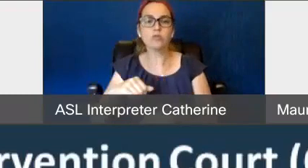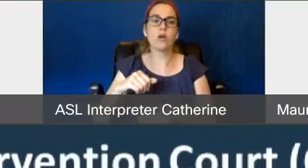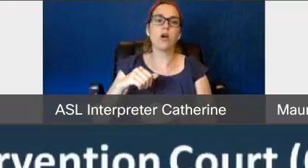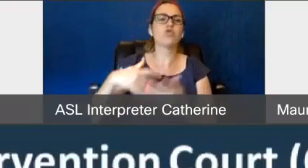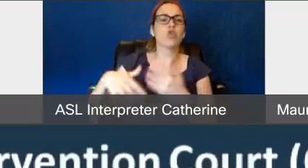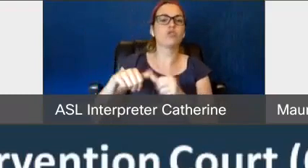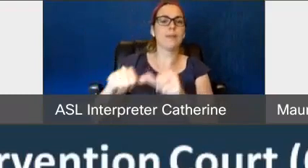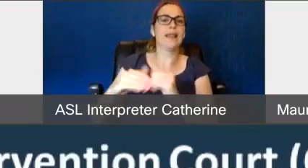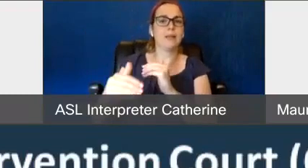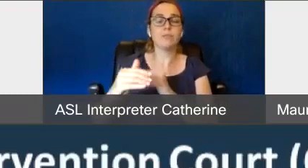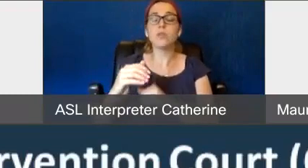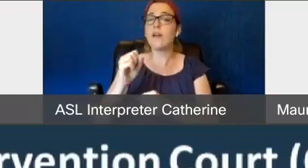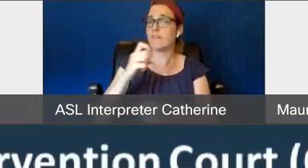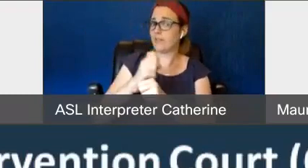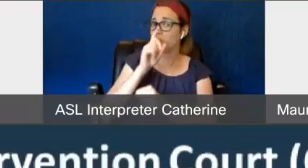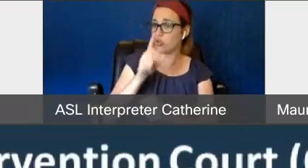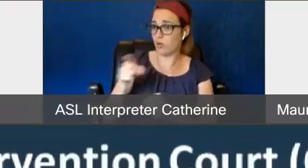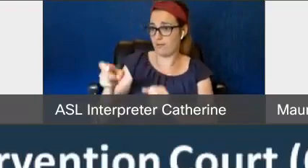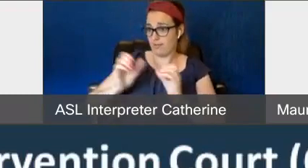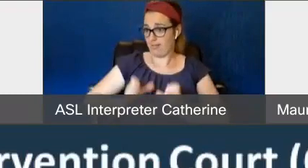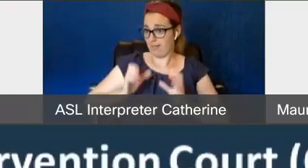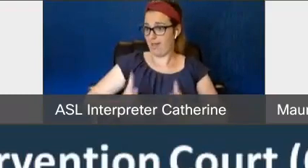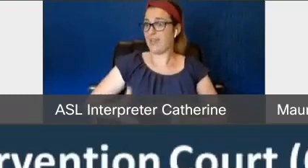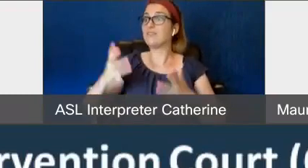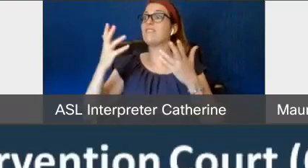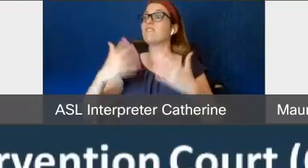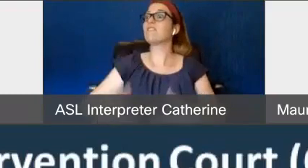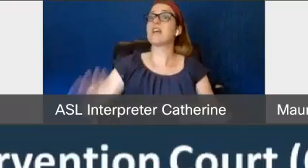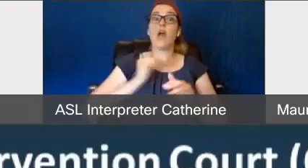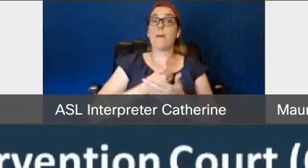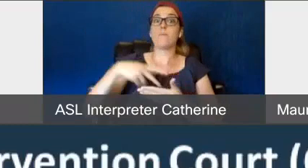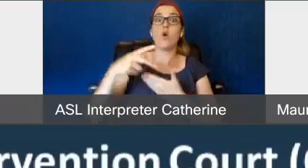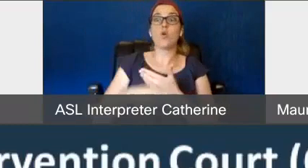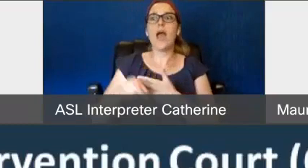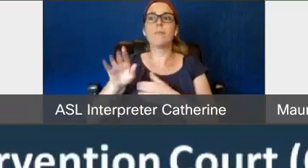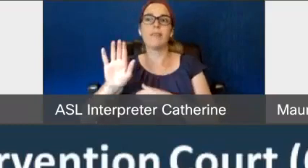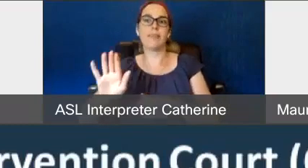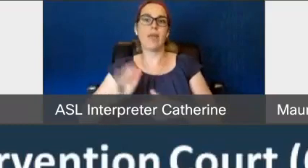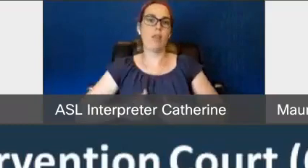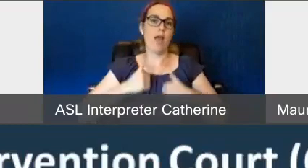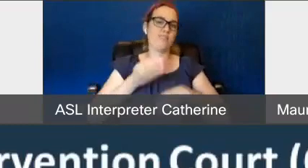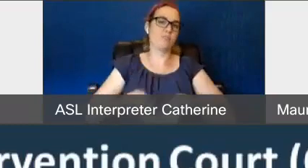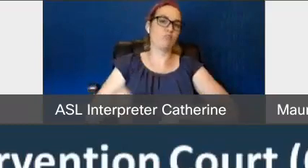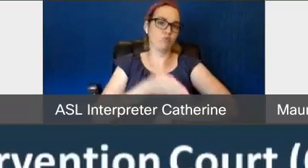comes out of the court in a much better place they come in. Rapid integration approach and I'll talk about this briefly,